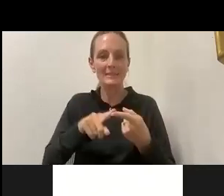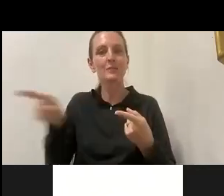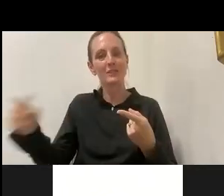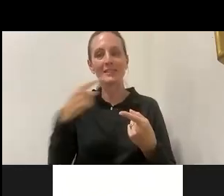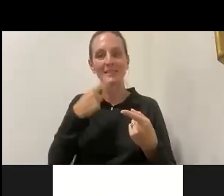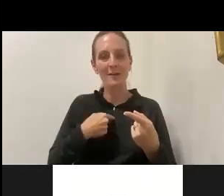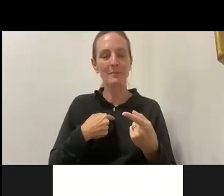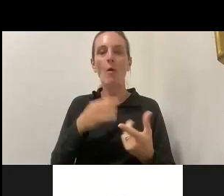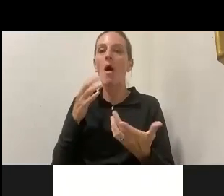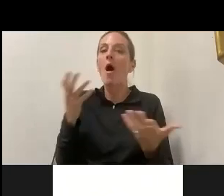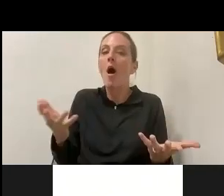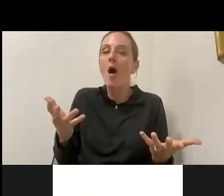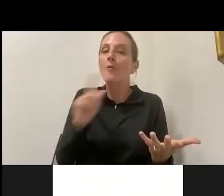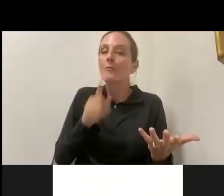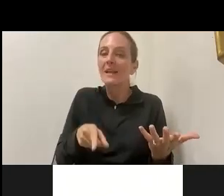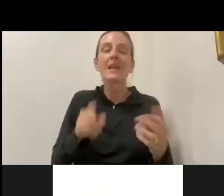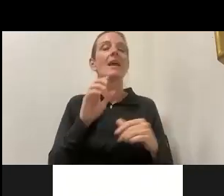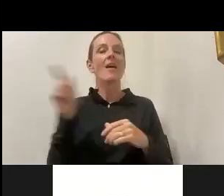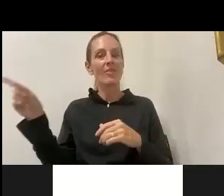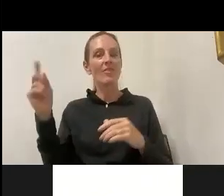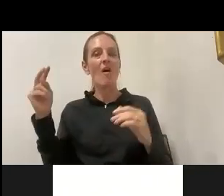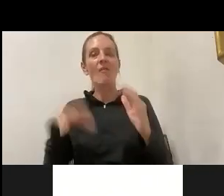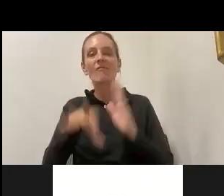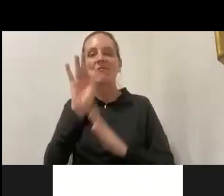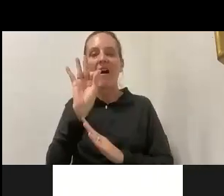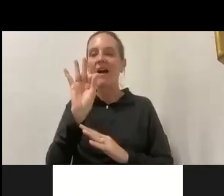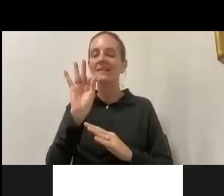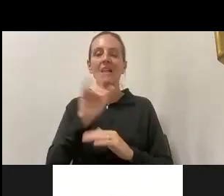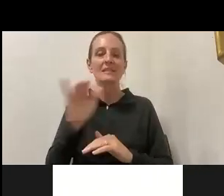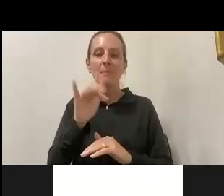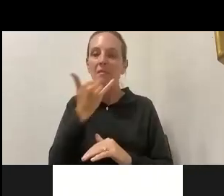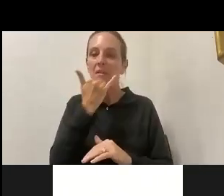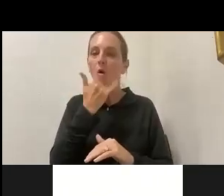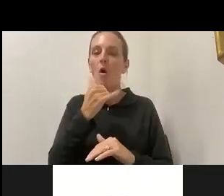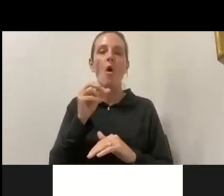and they can find spelling mistakes, or they might be able to craft it in a way so it comes across